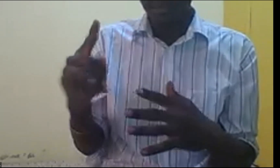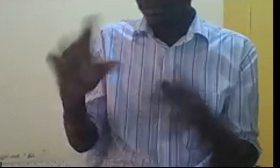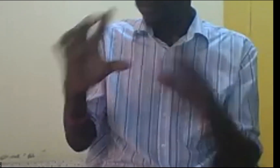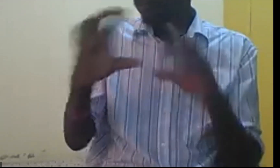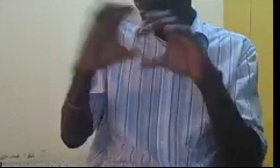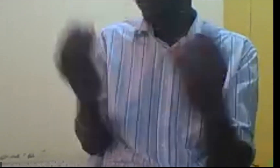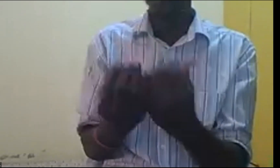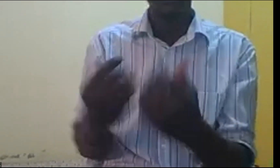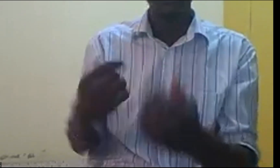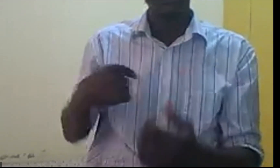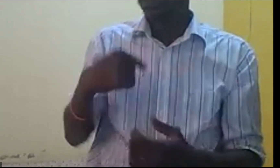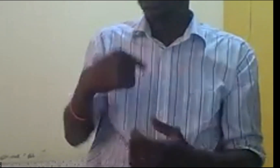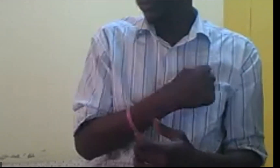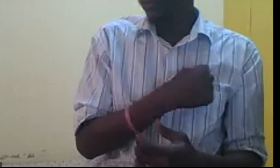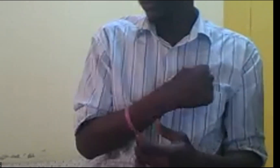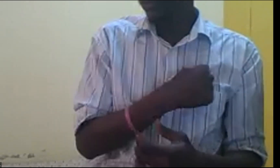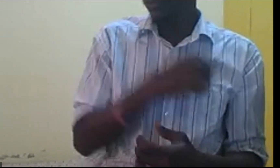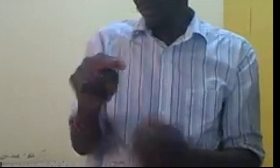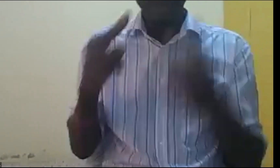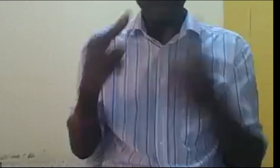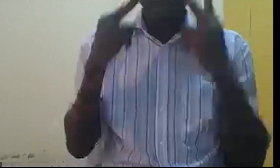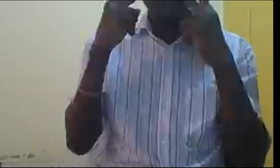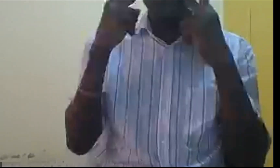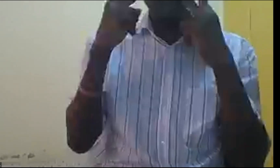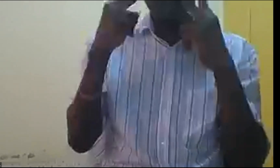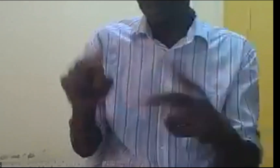We are about 102 people on the call, so we want to make sure that we have time to hear from everybody in the breakout groups.